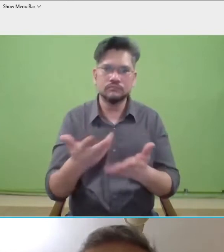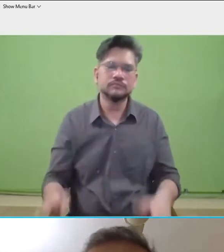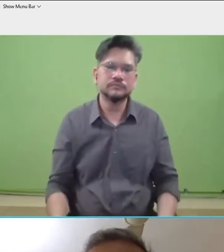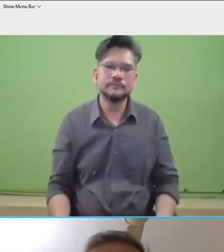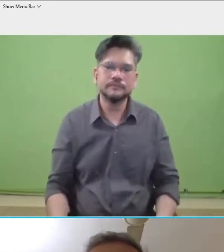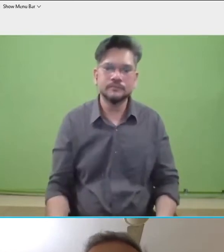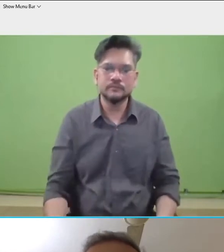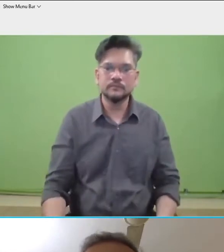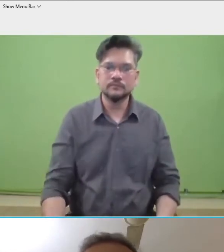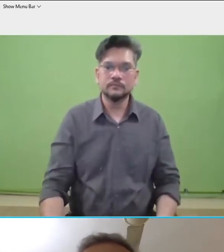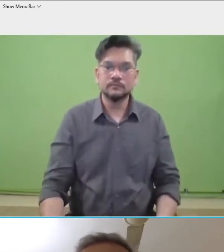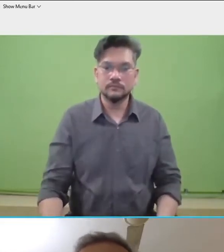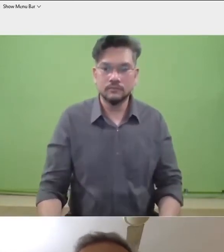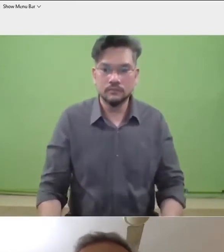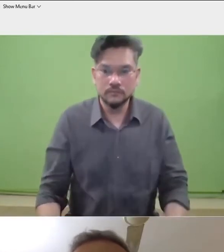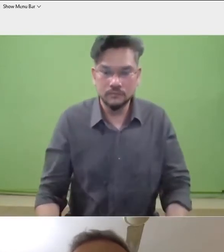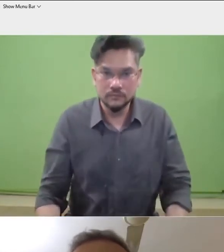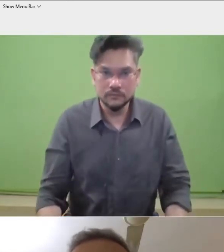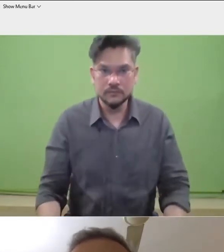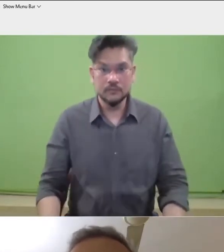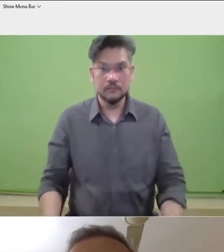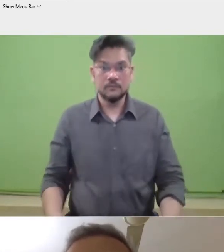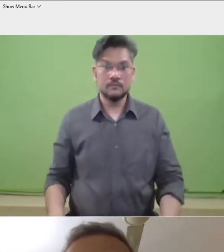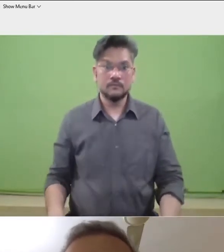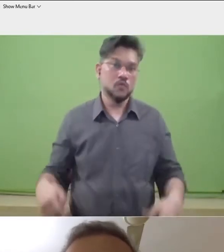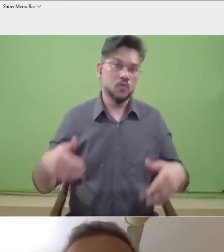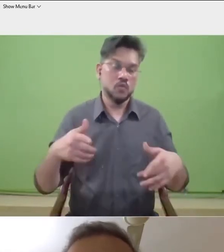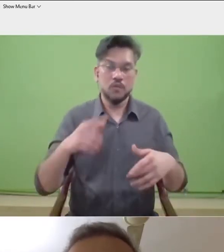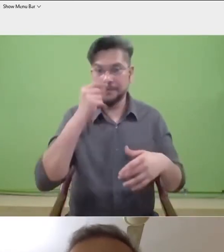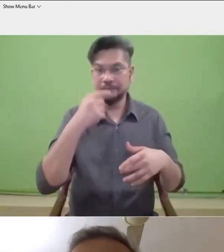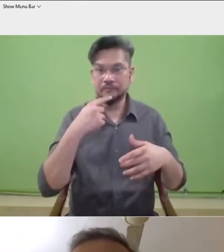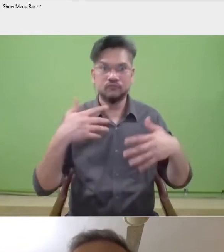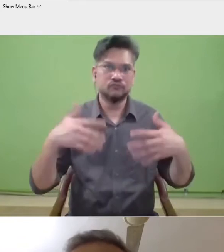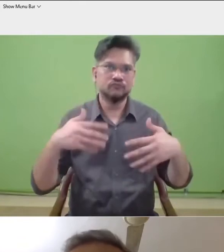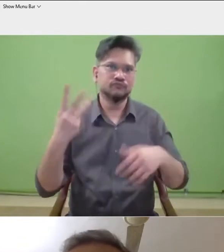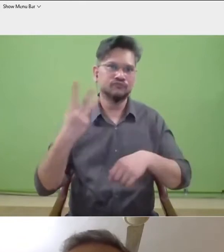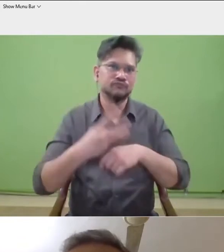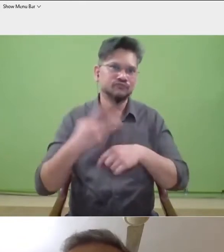so we we had lovely participants and audience in the last three days asking very interesting